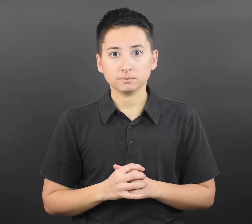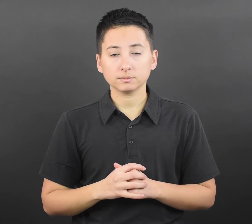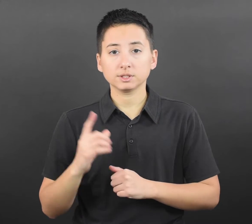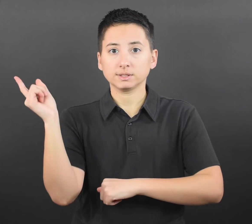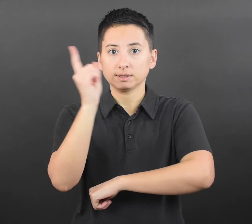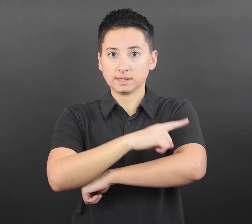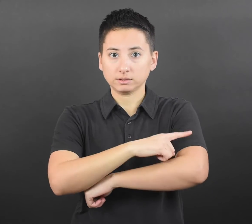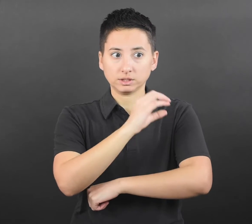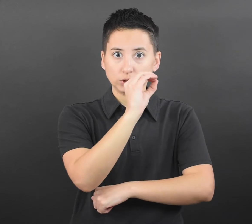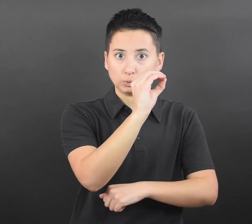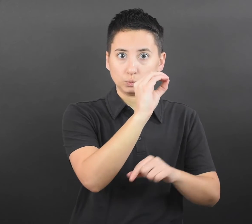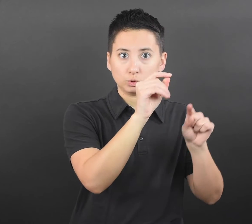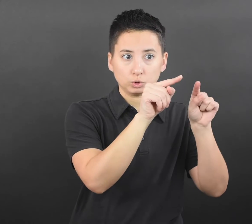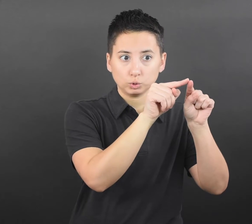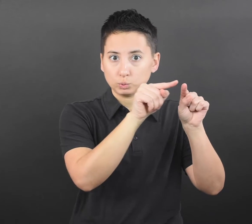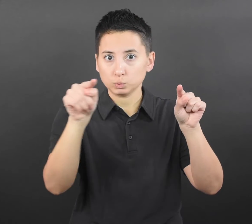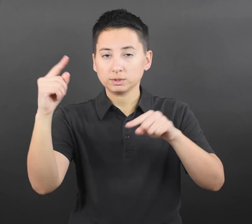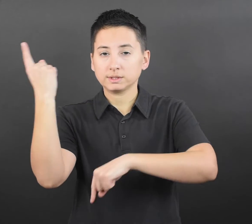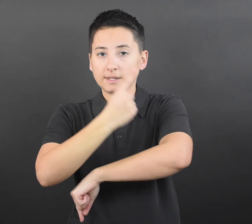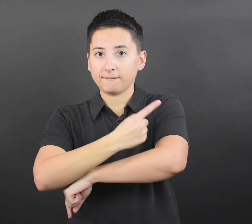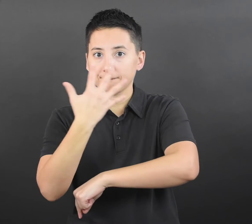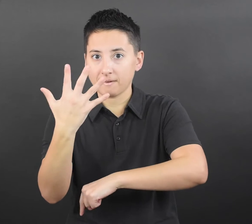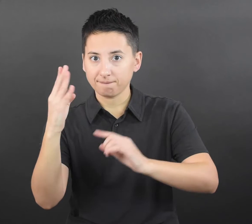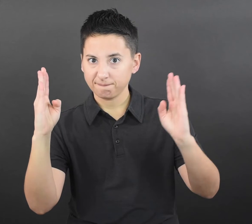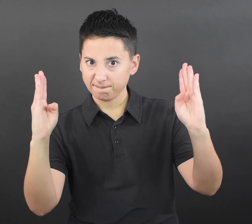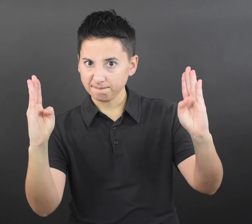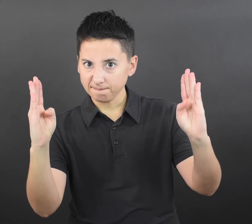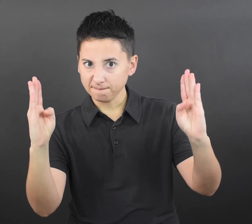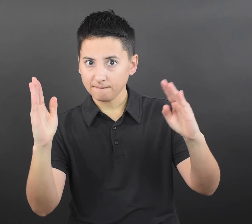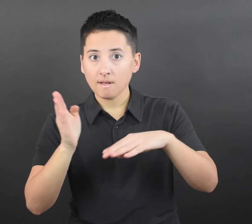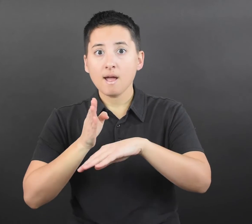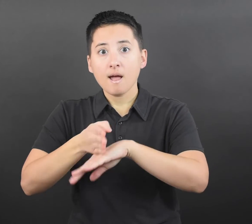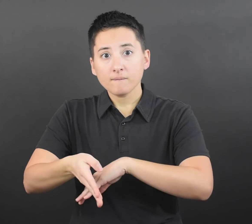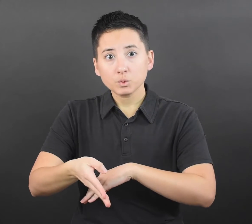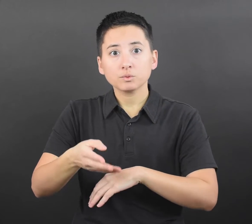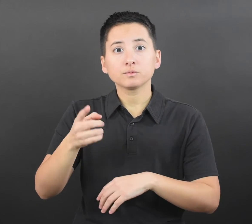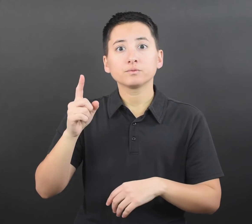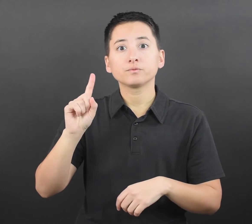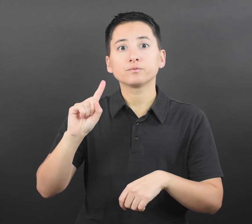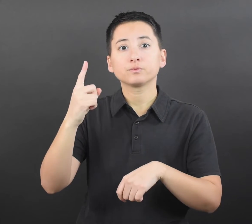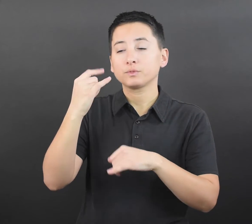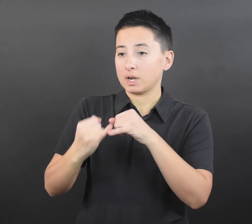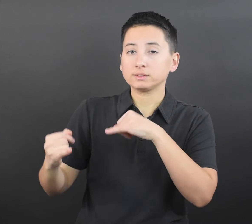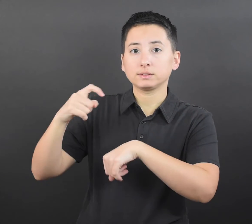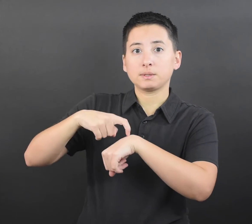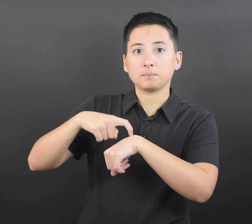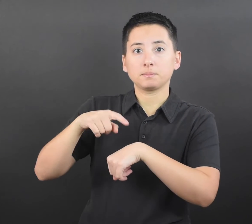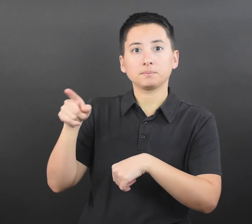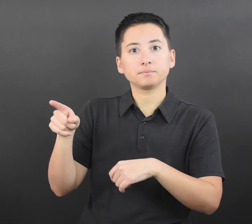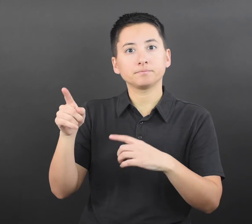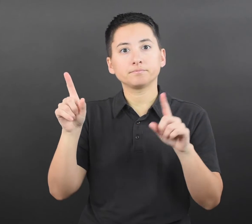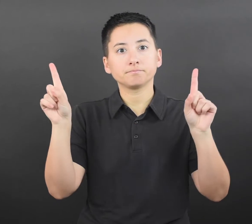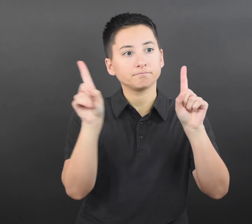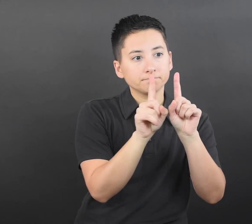days (day zero through day five) after their last contact with a person who has COVID-19.